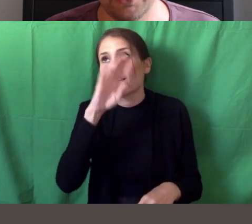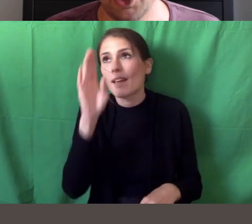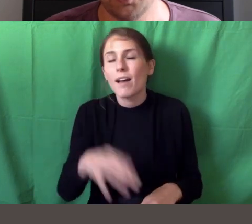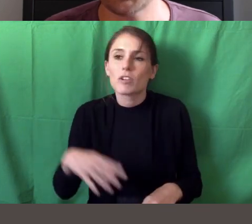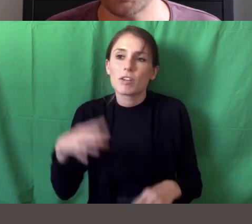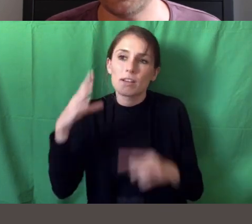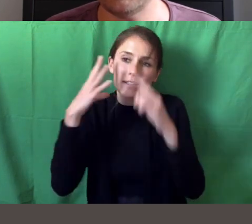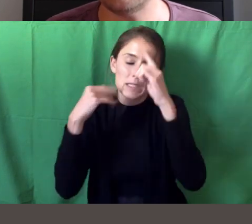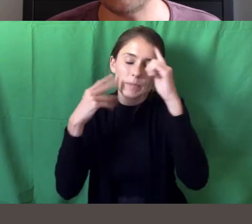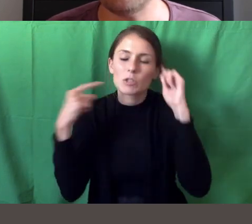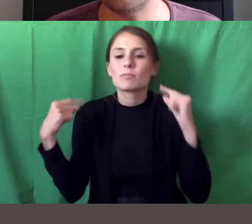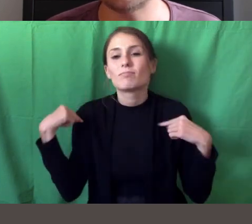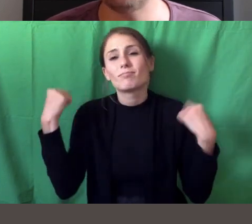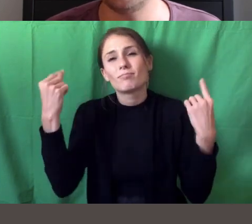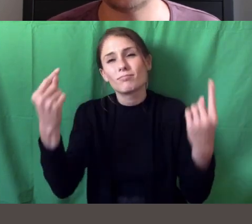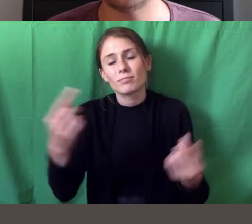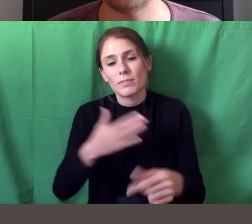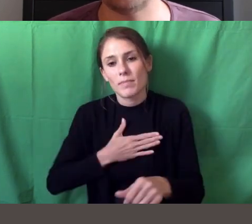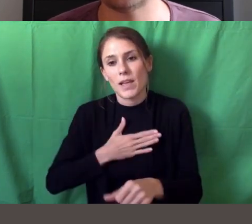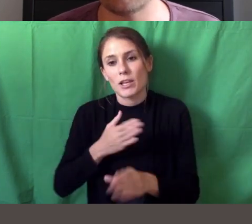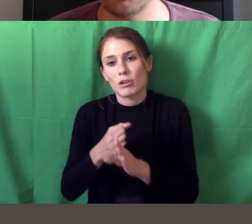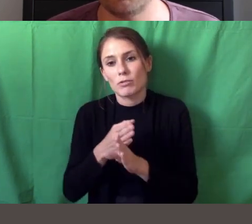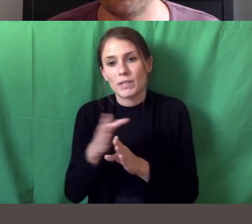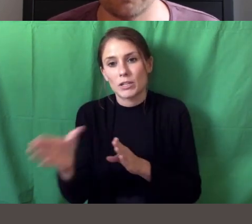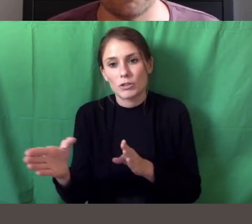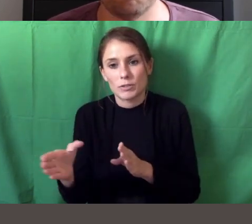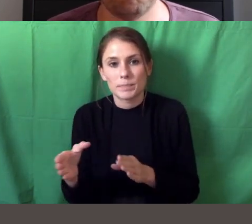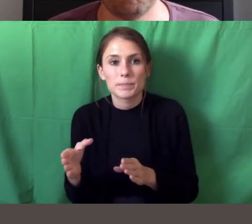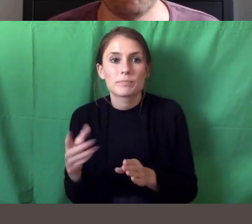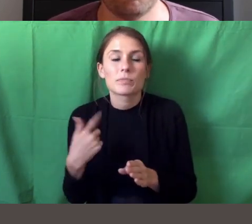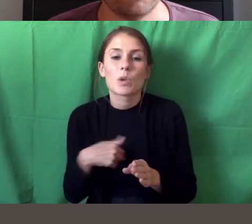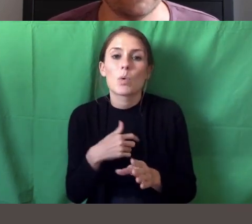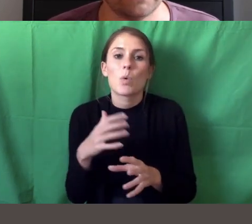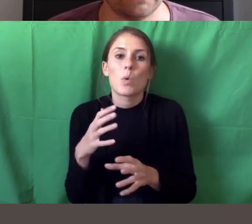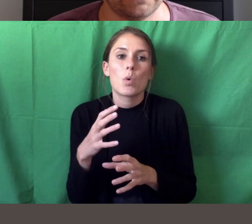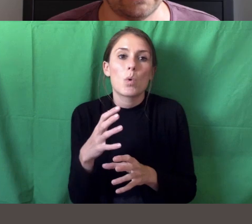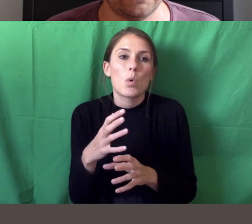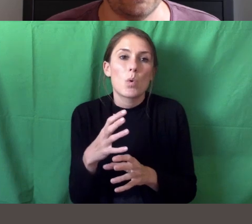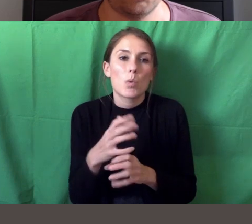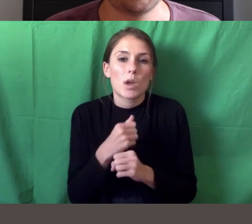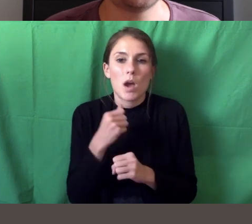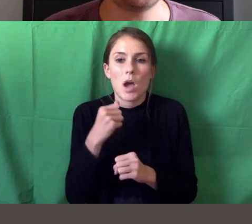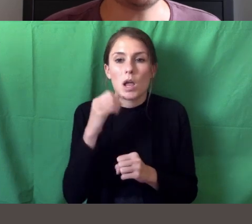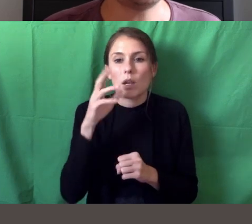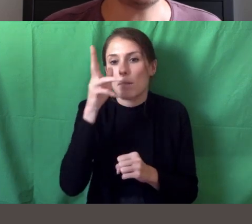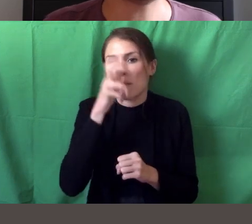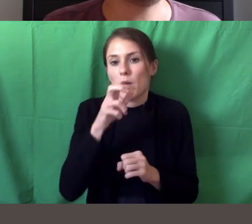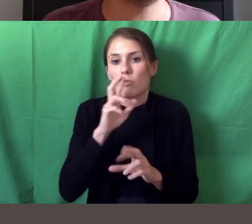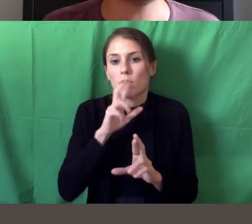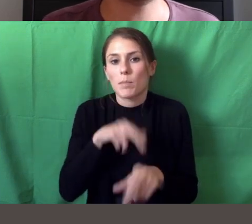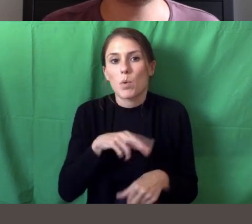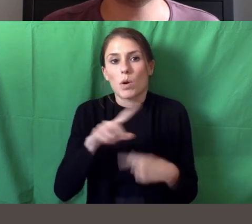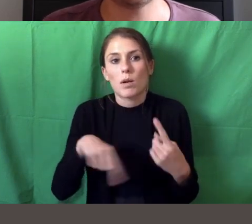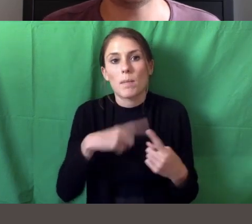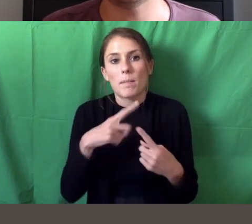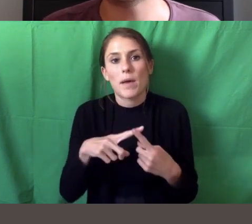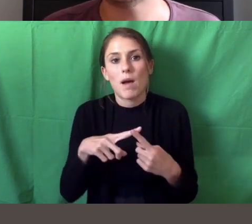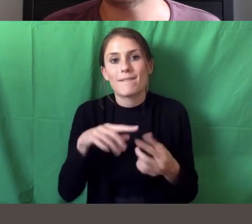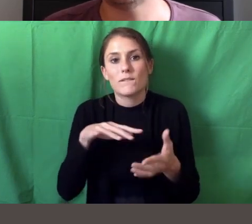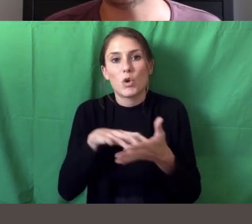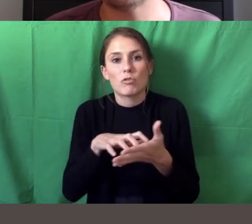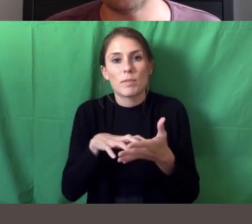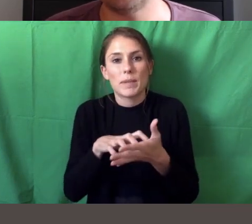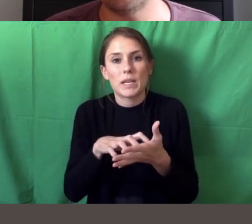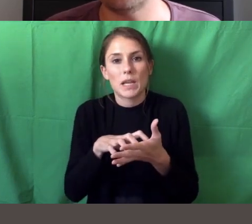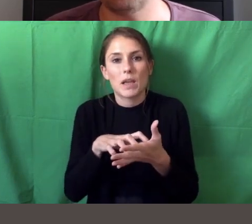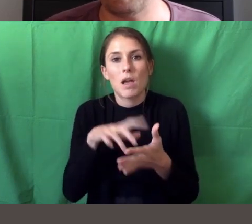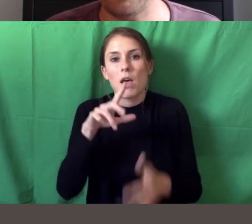remarkable happened, which I never experienced in my career before. We received a bug report